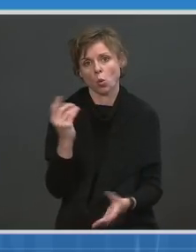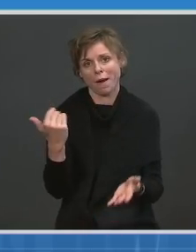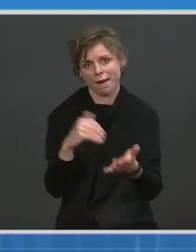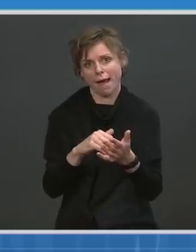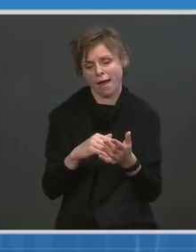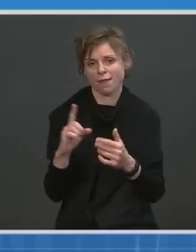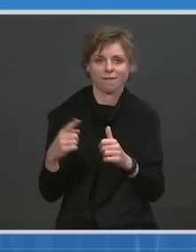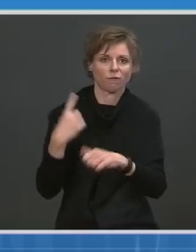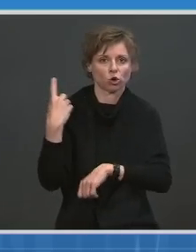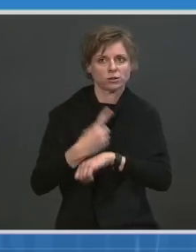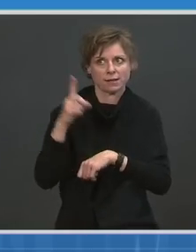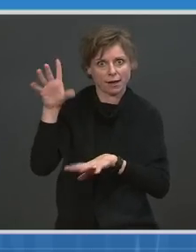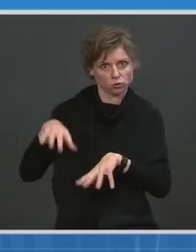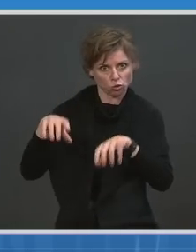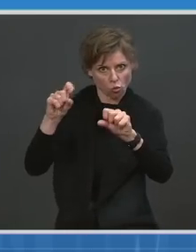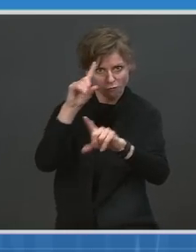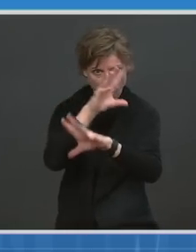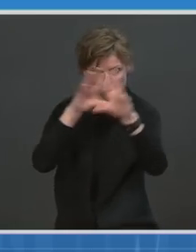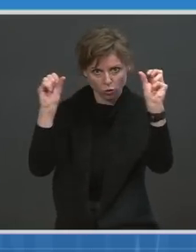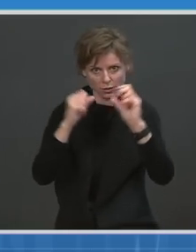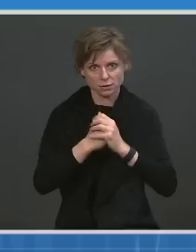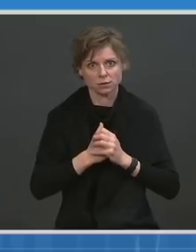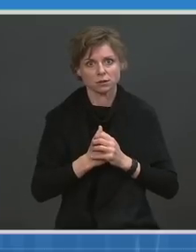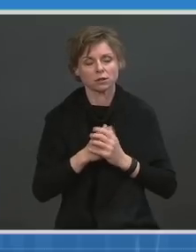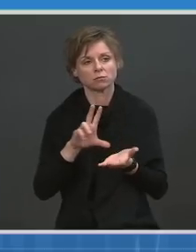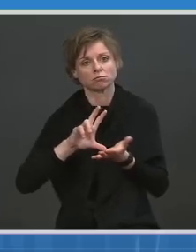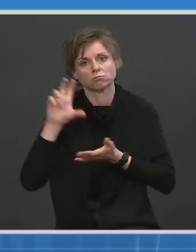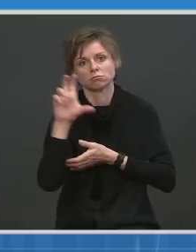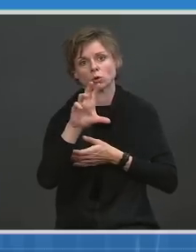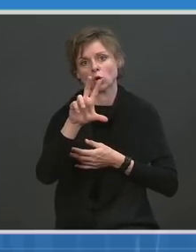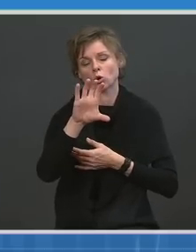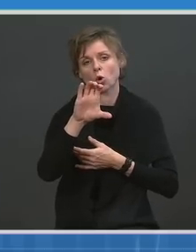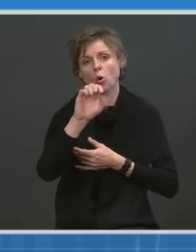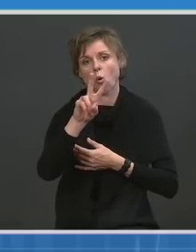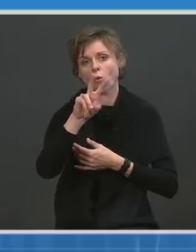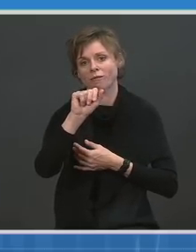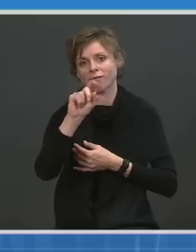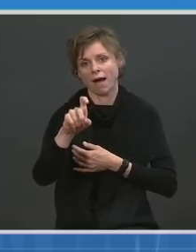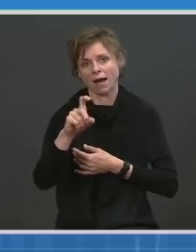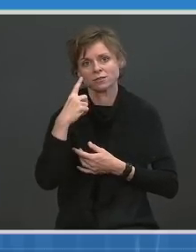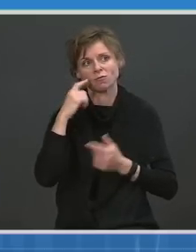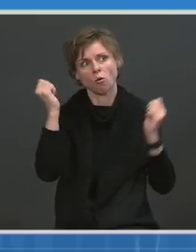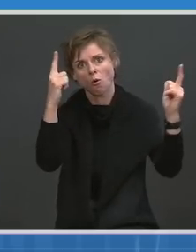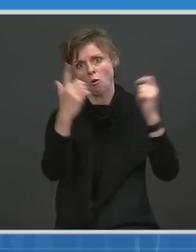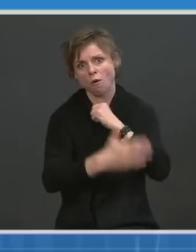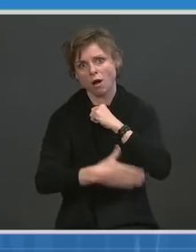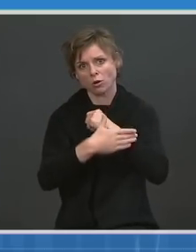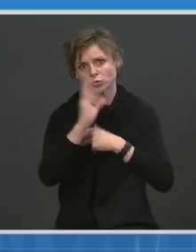We committed to providing the most funding to COVAX than any country in the world: $4 billion.